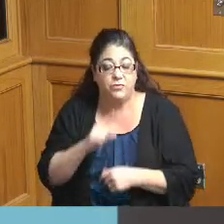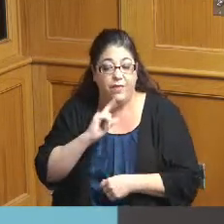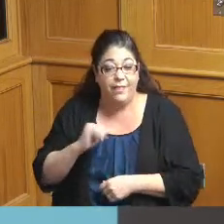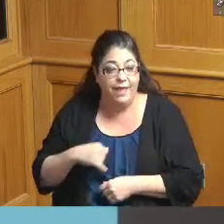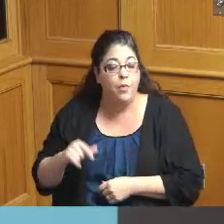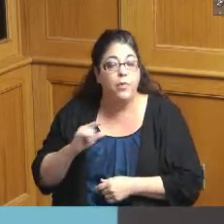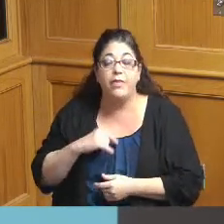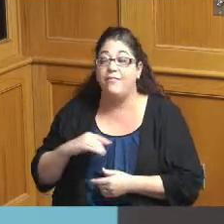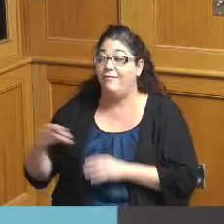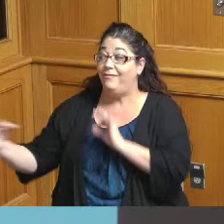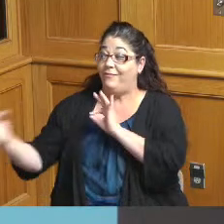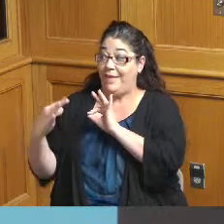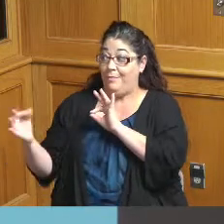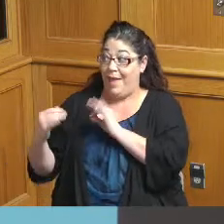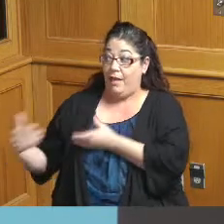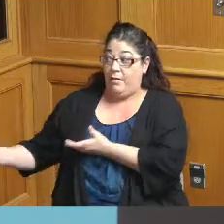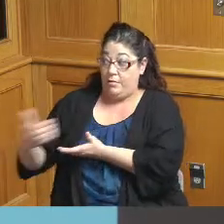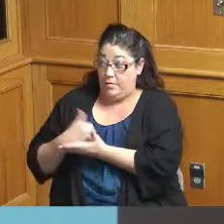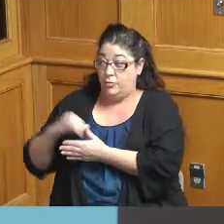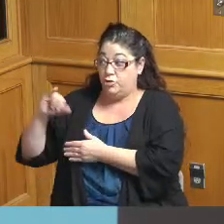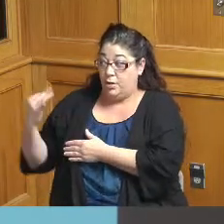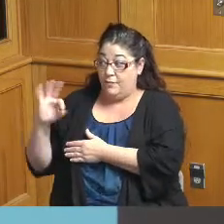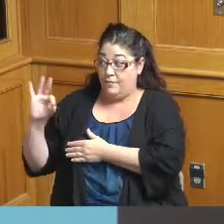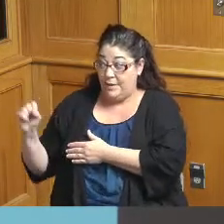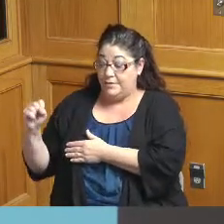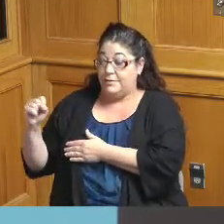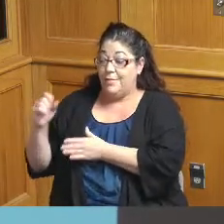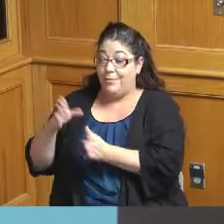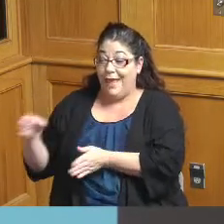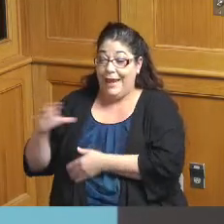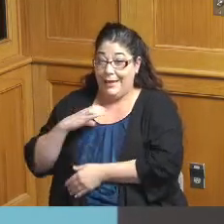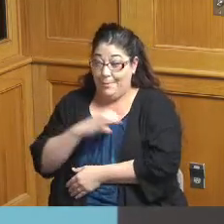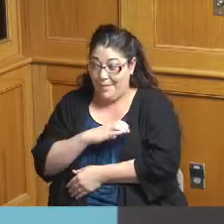I'm getting from our job and family services planning committee members but also community